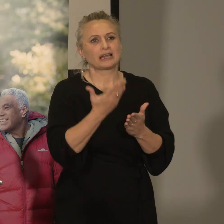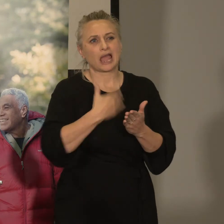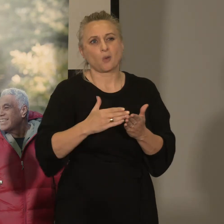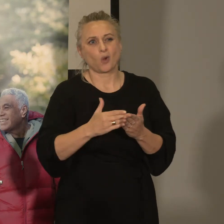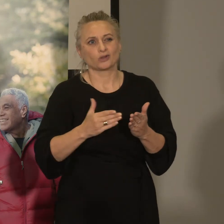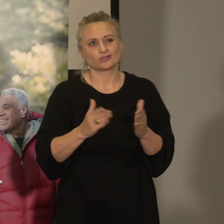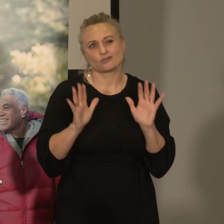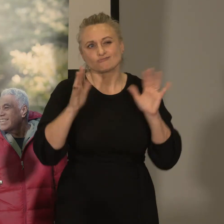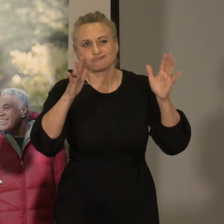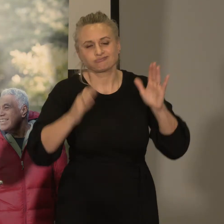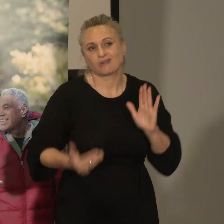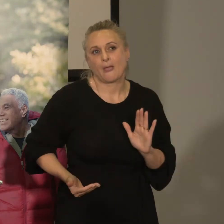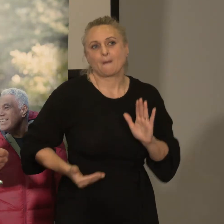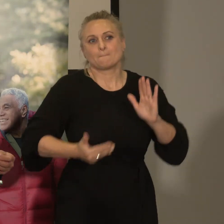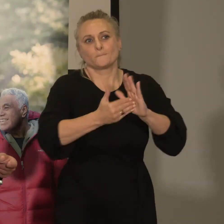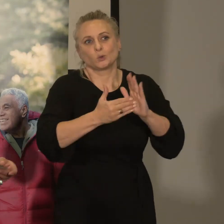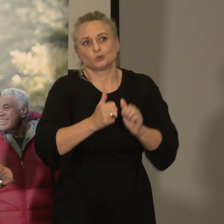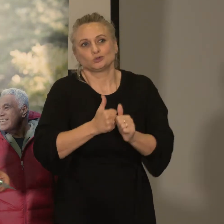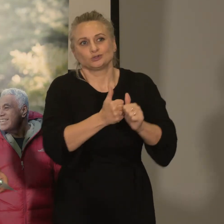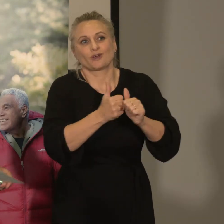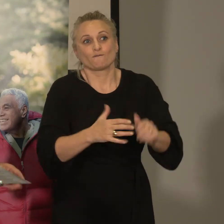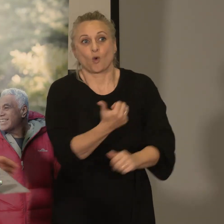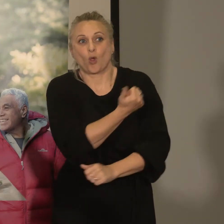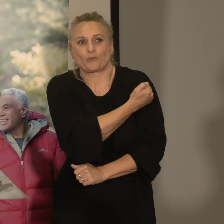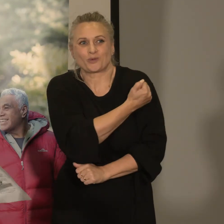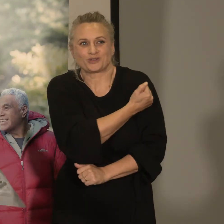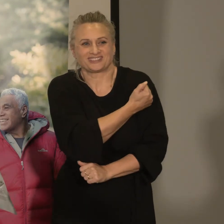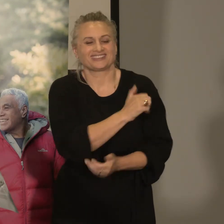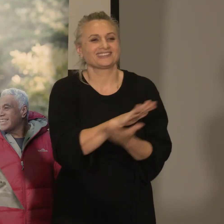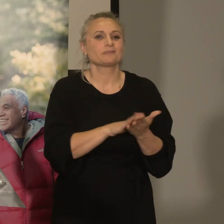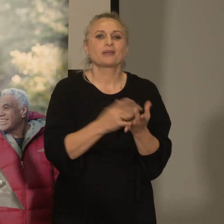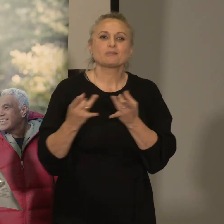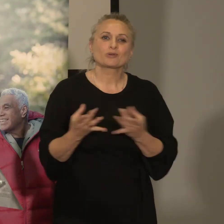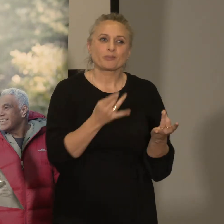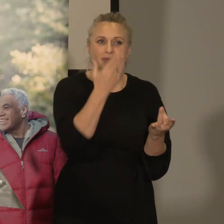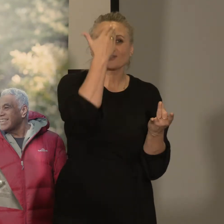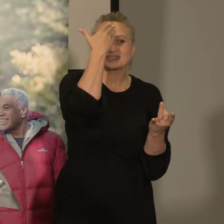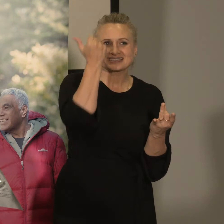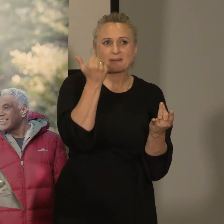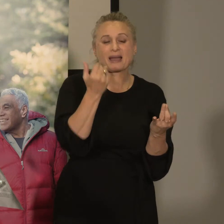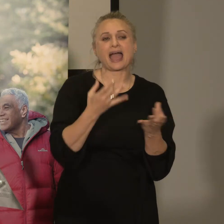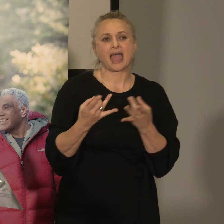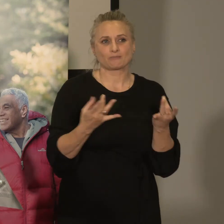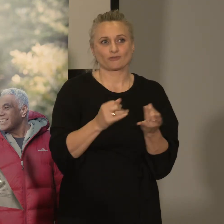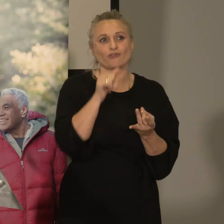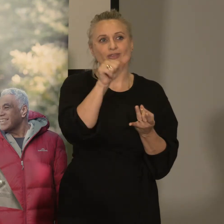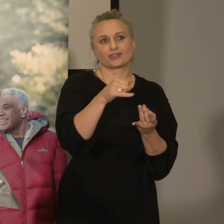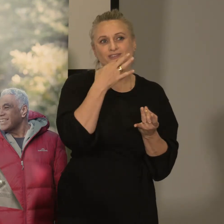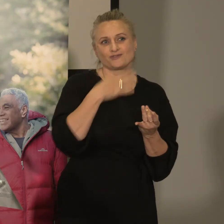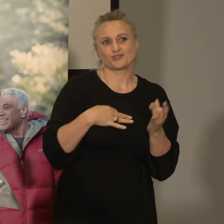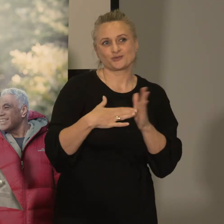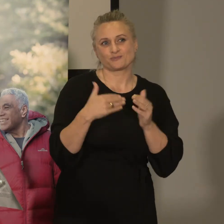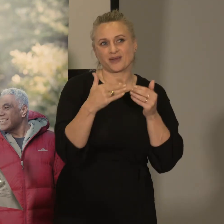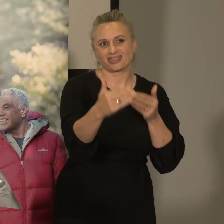Andrew Old's point which is that we have done very well in New Zealand with the vaccination program and the key thing is we get ready for summer is to give that real boost for the boosters, as we